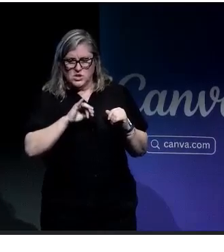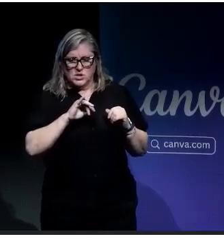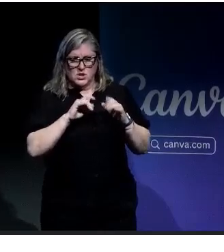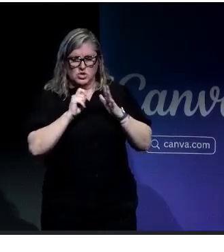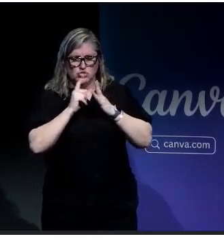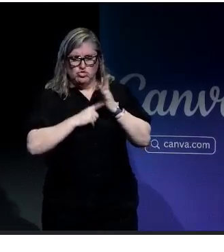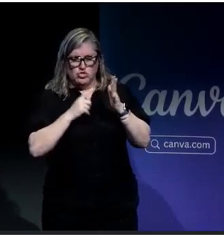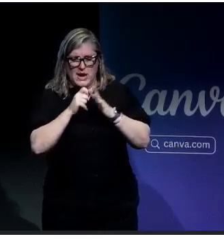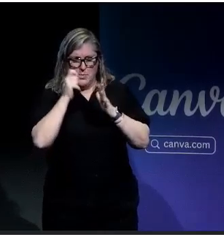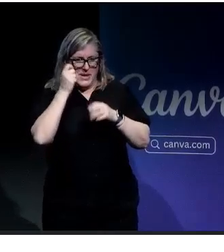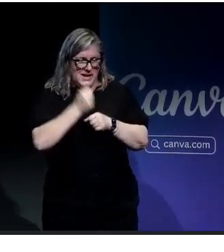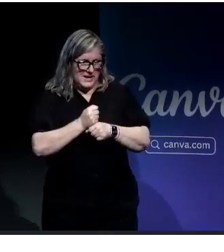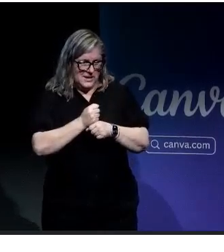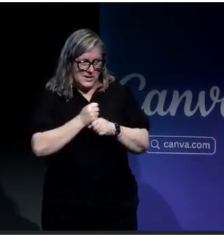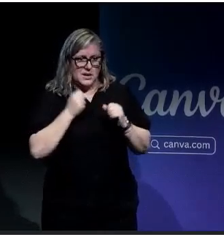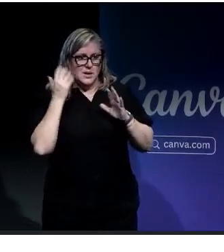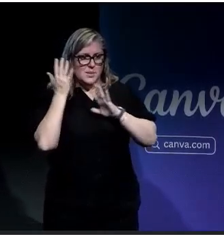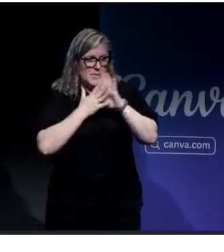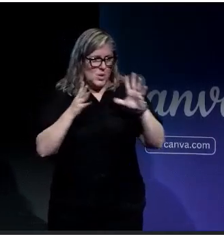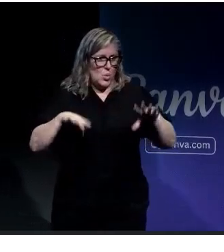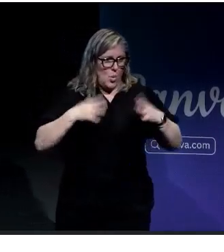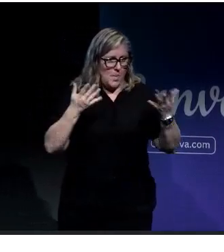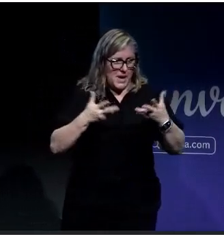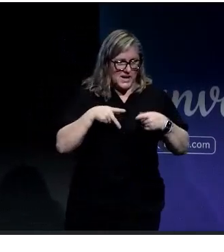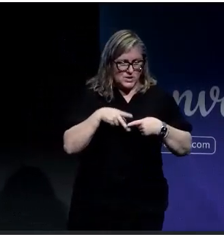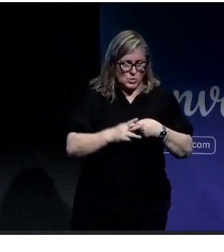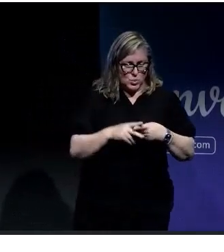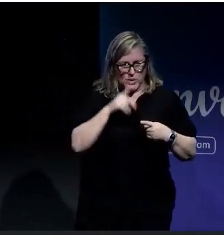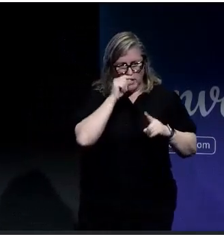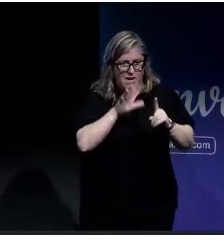attribute, so the automated tool can pick that up quite easily.